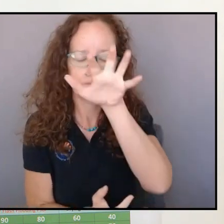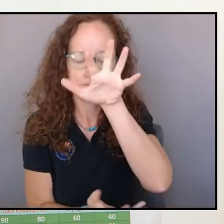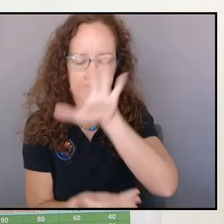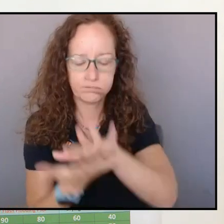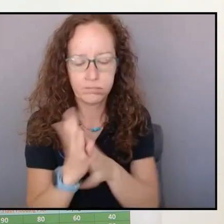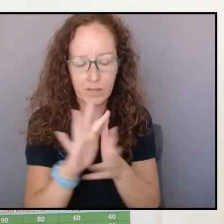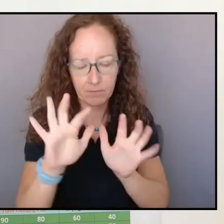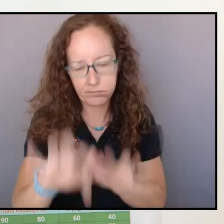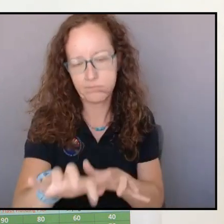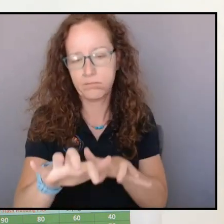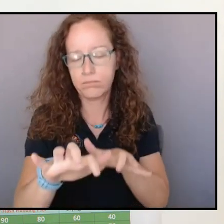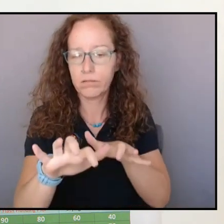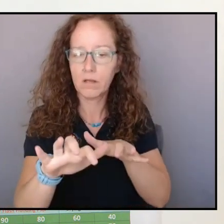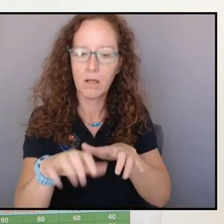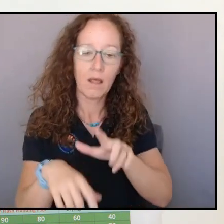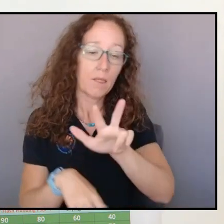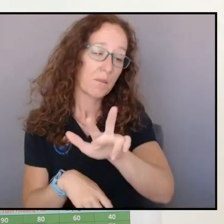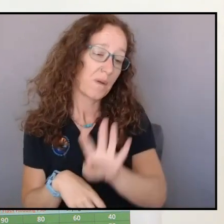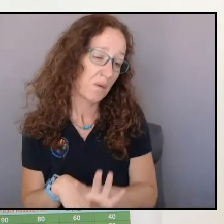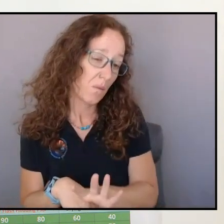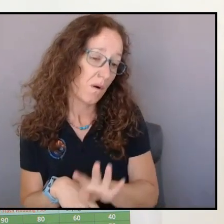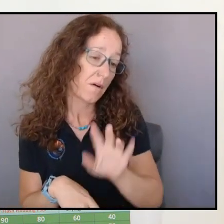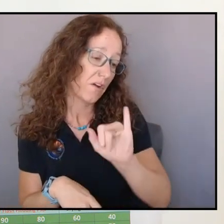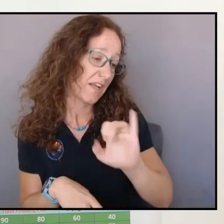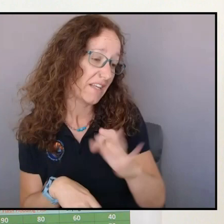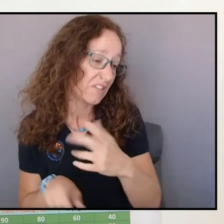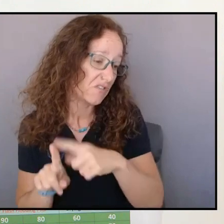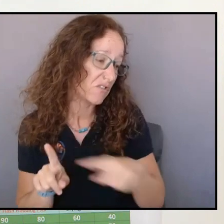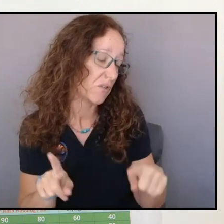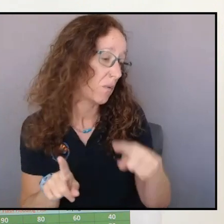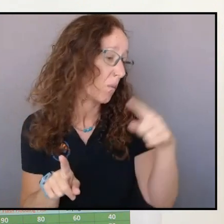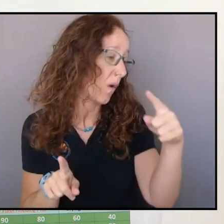an inch to maybe an inch and 1/4 across Northeast New